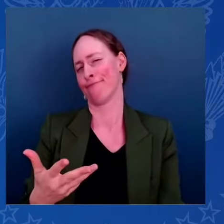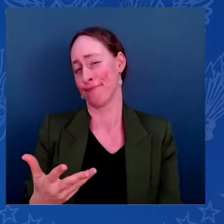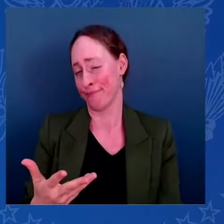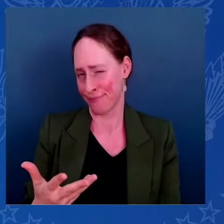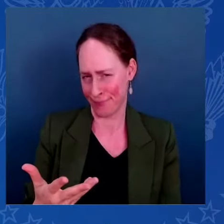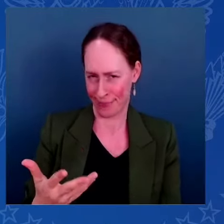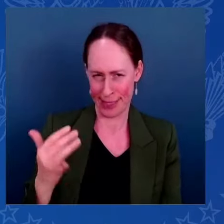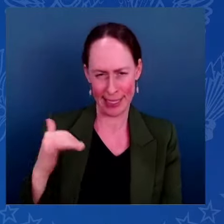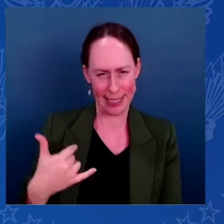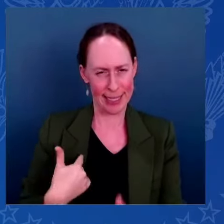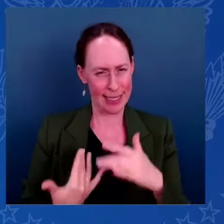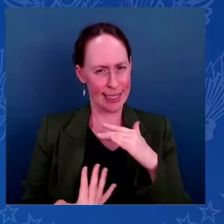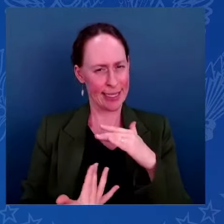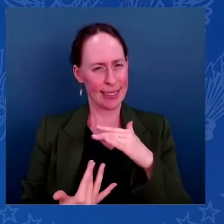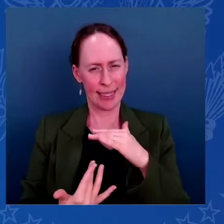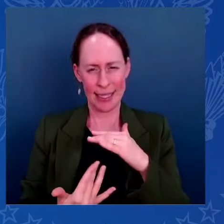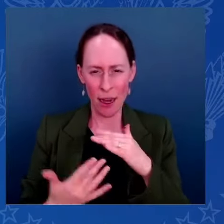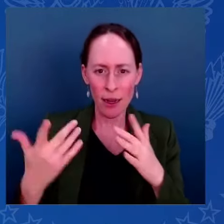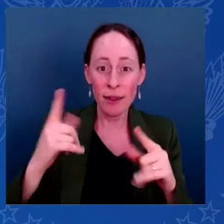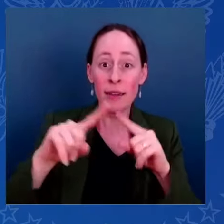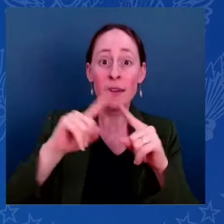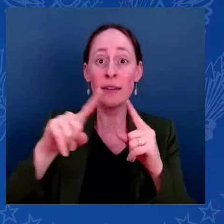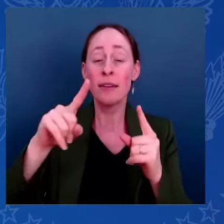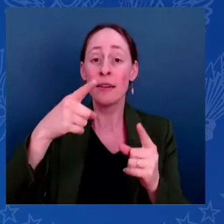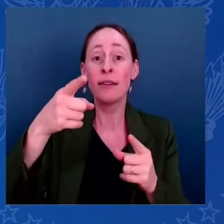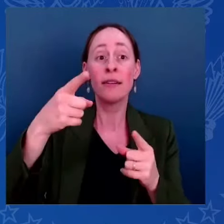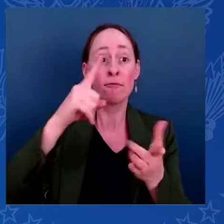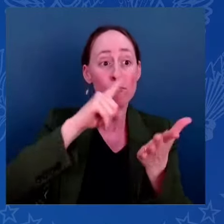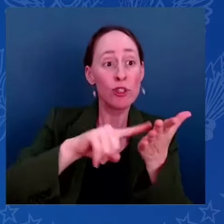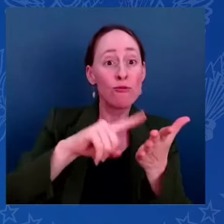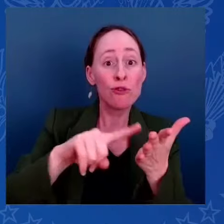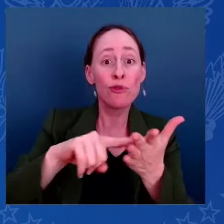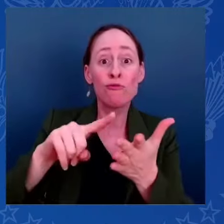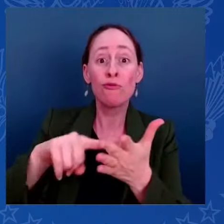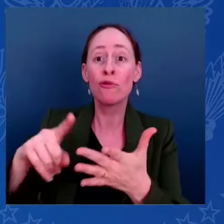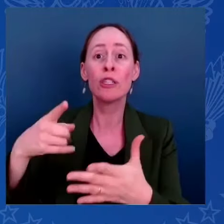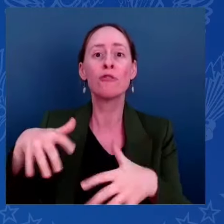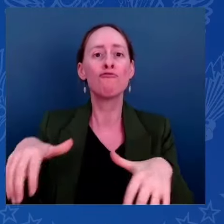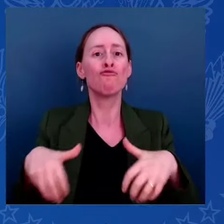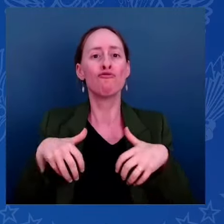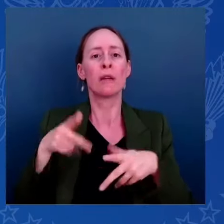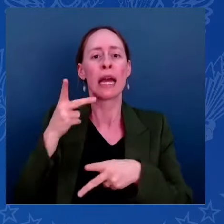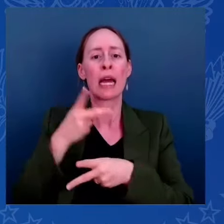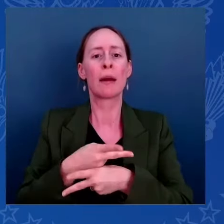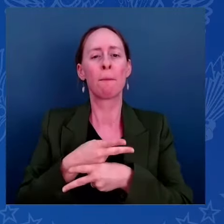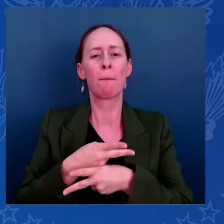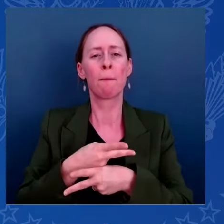And that's one of the first things we tried to do, is breakdown the silos so the information was available to everybody.